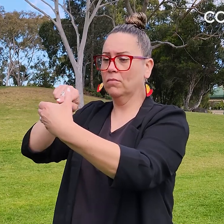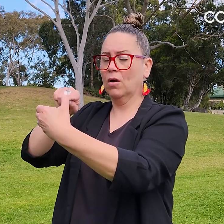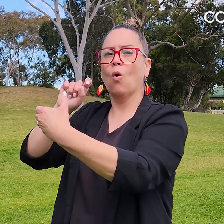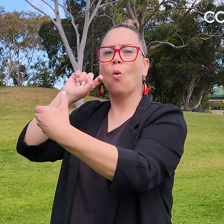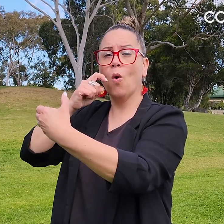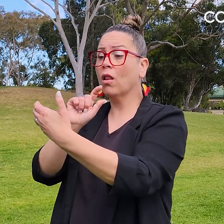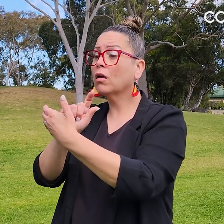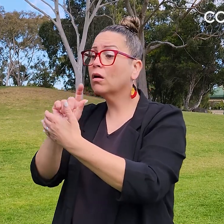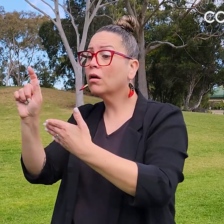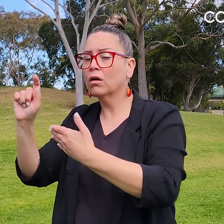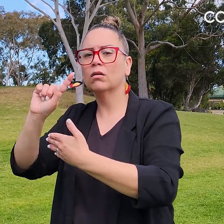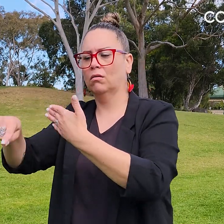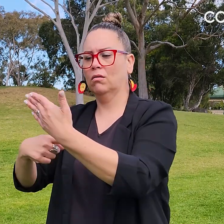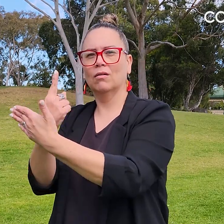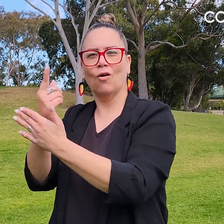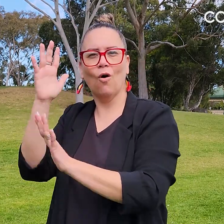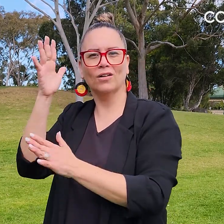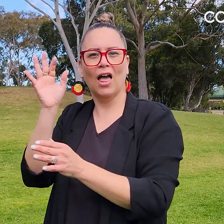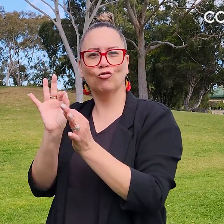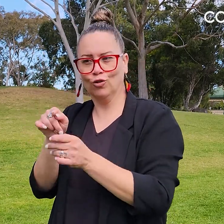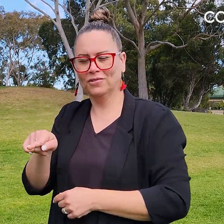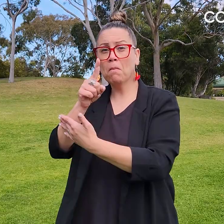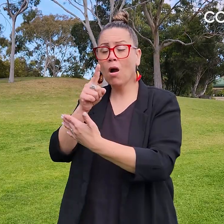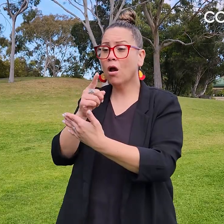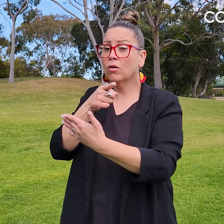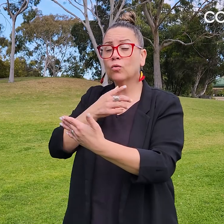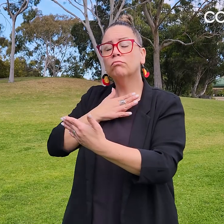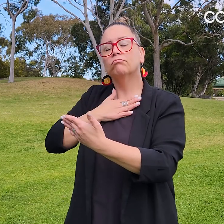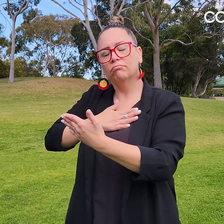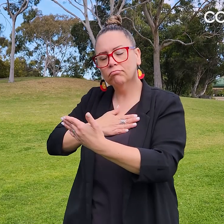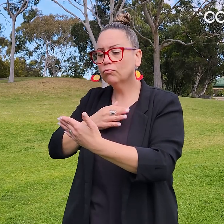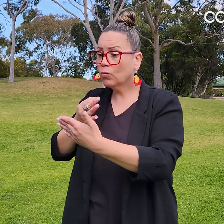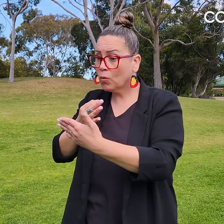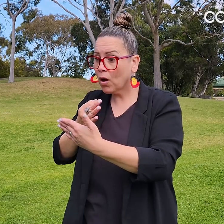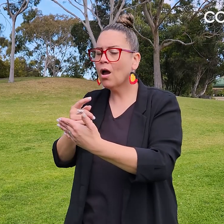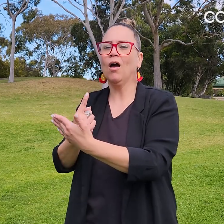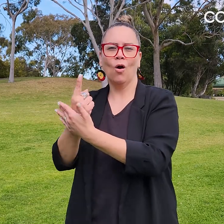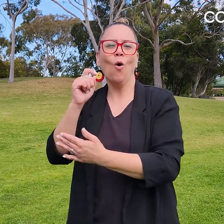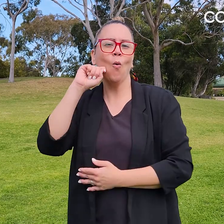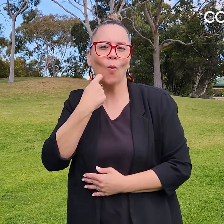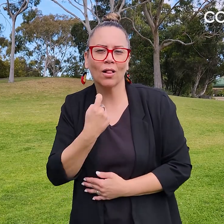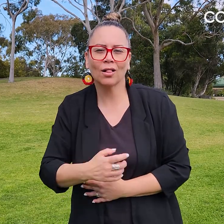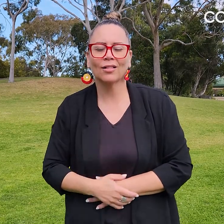You will then connect with an Auslan interpreter after a short wait.